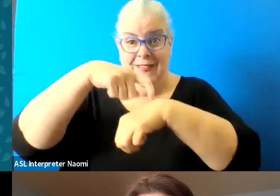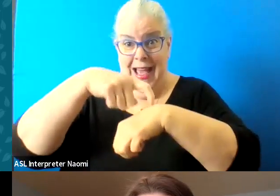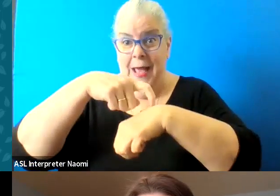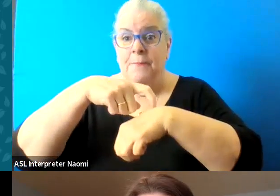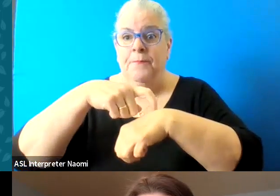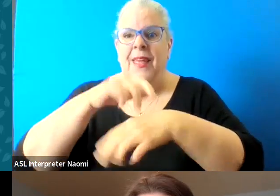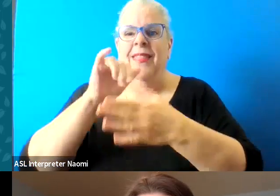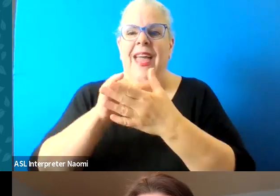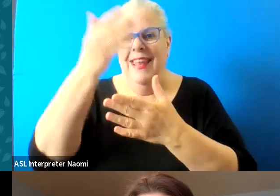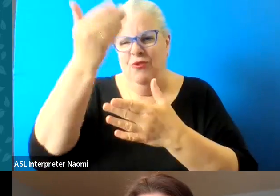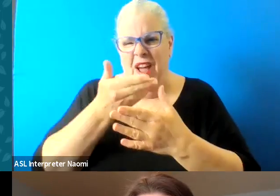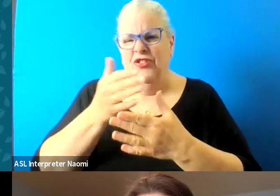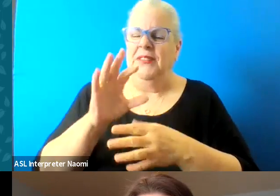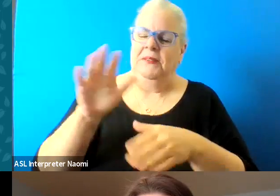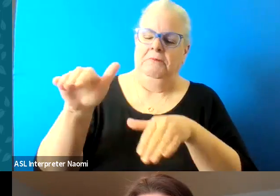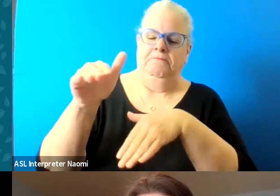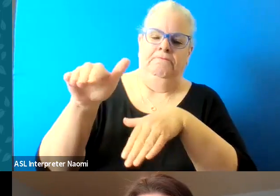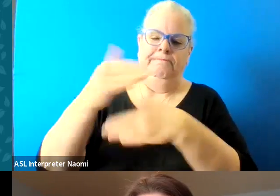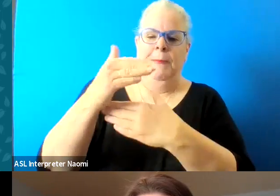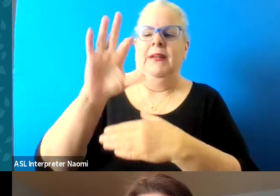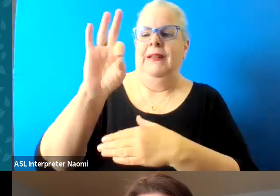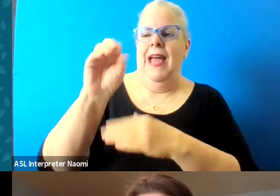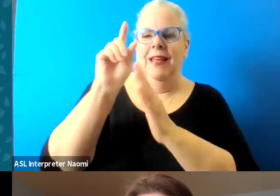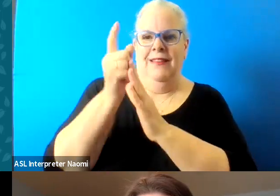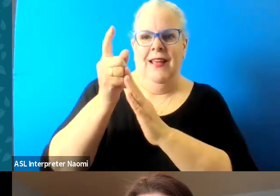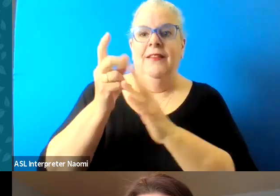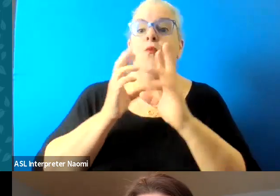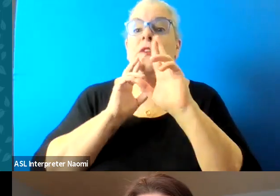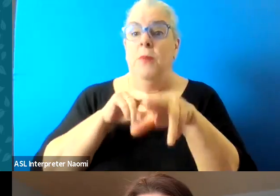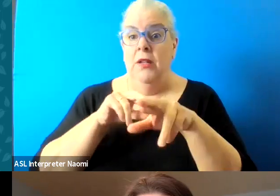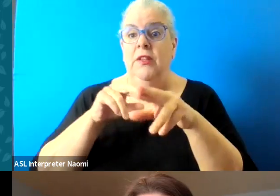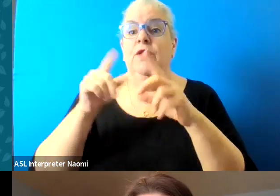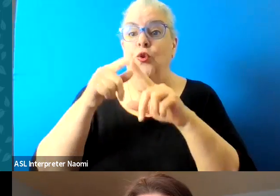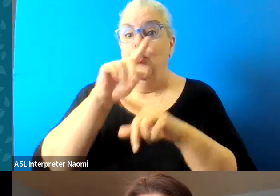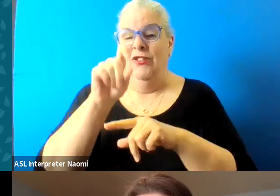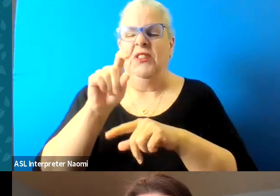be limited to 90 seconds and that the responses from the questions be limited to 90 seconds.